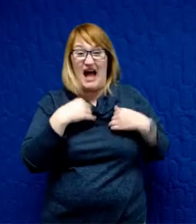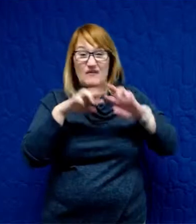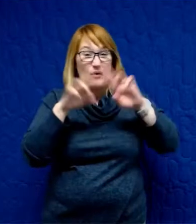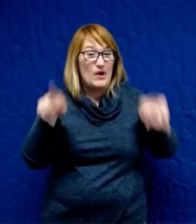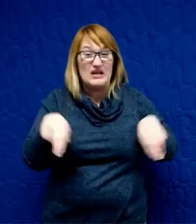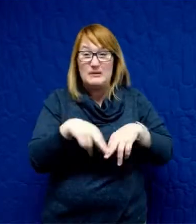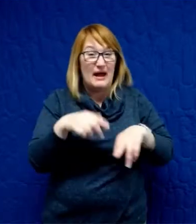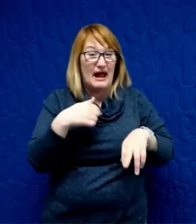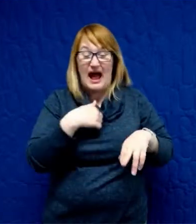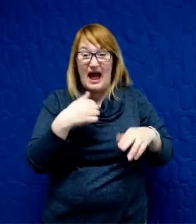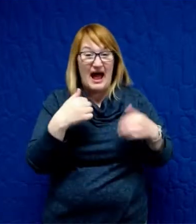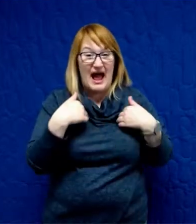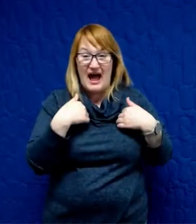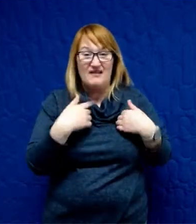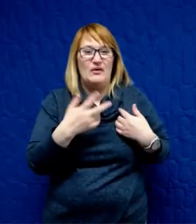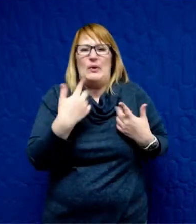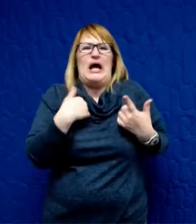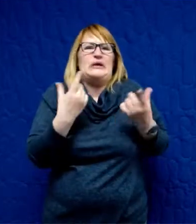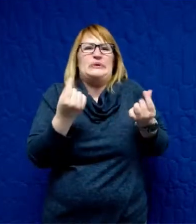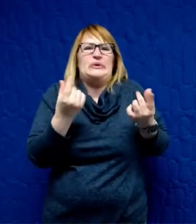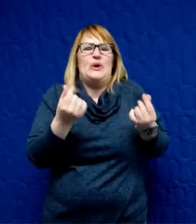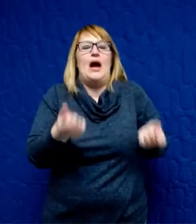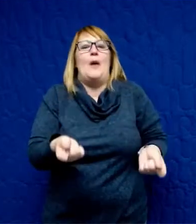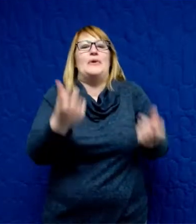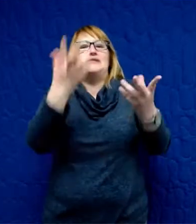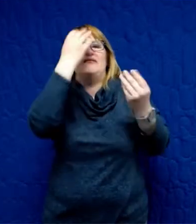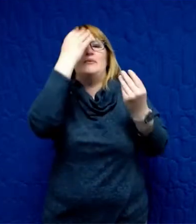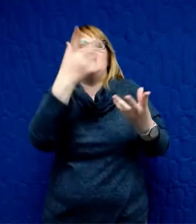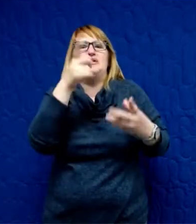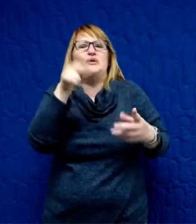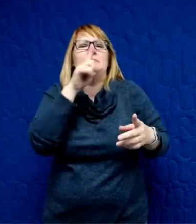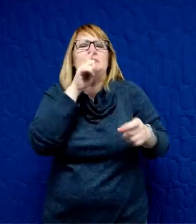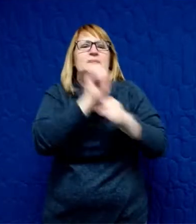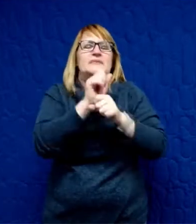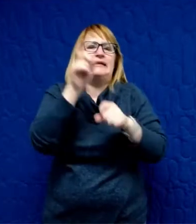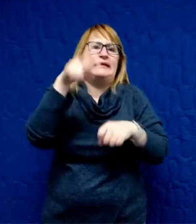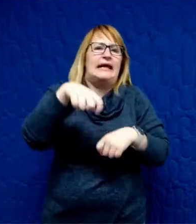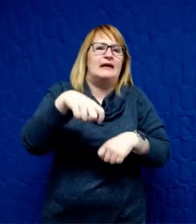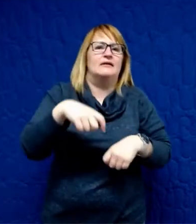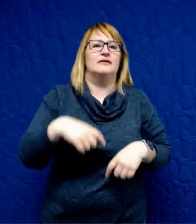much information do you actually need on this?" Well that's a very good question